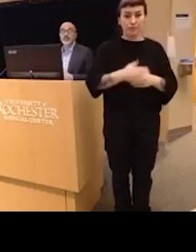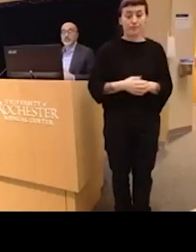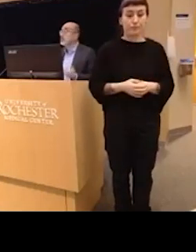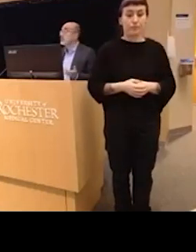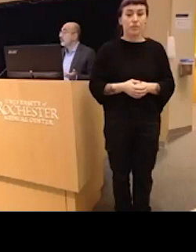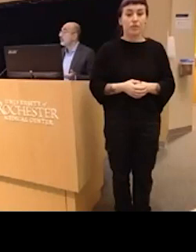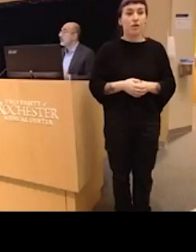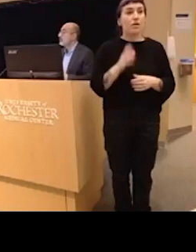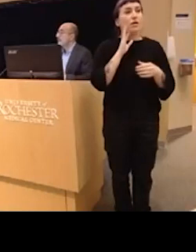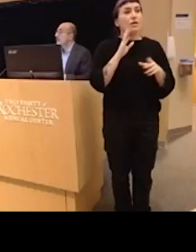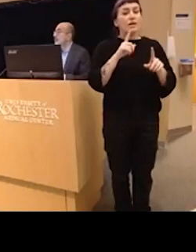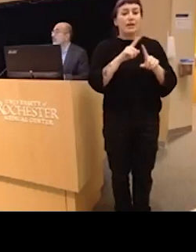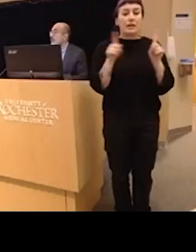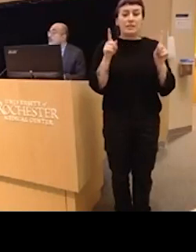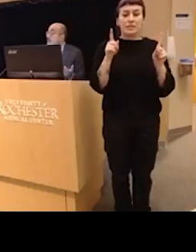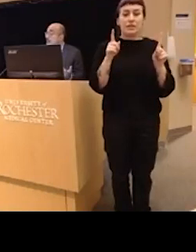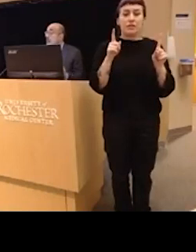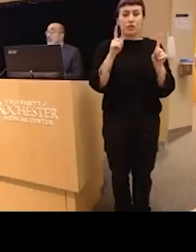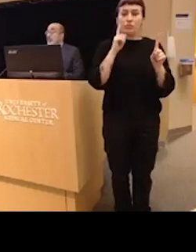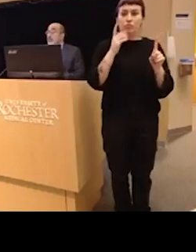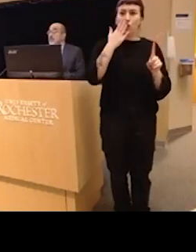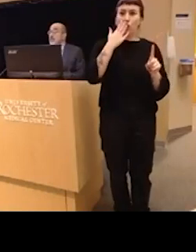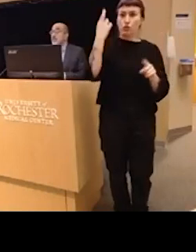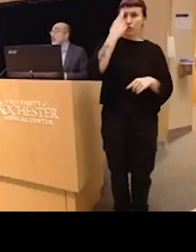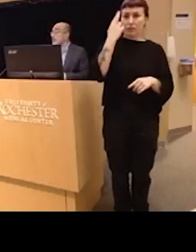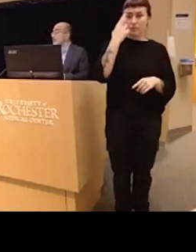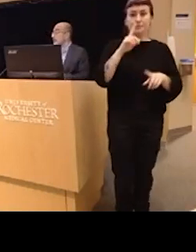I mentioned is different and it's different for a good reason that is a different Health Care system